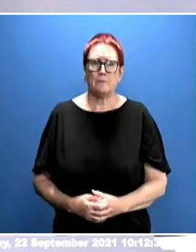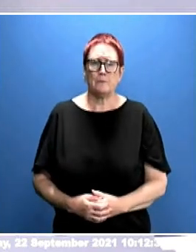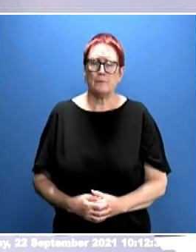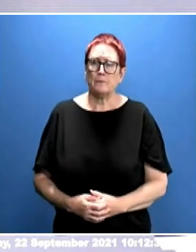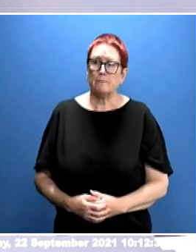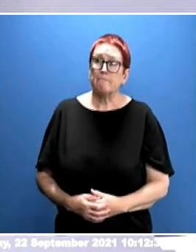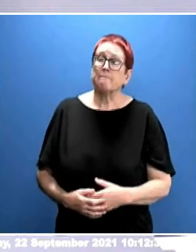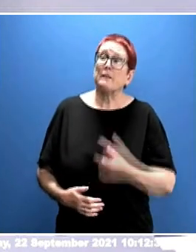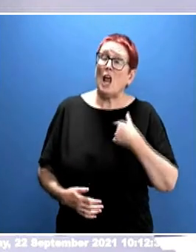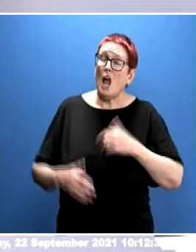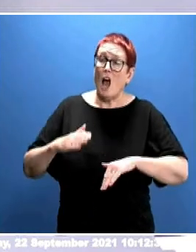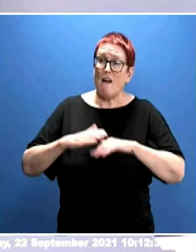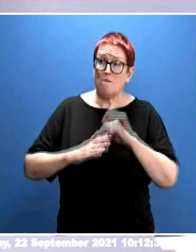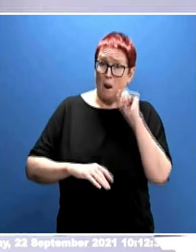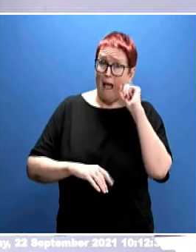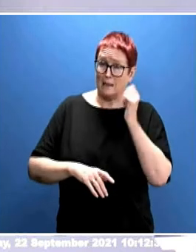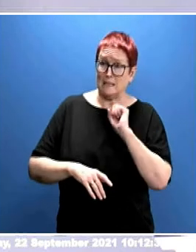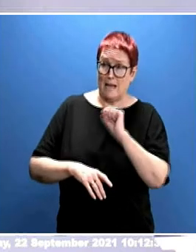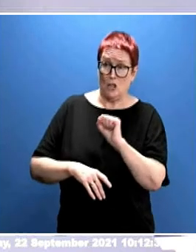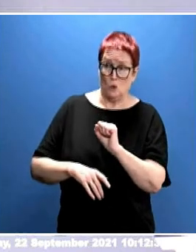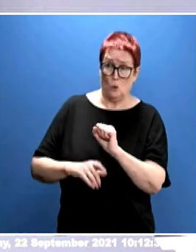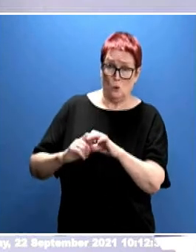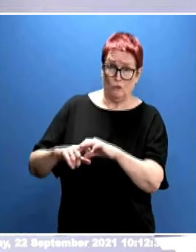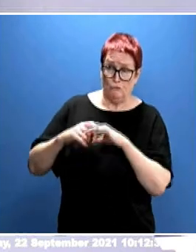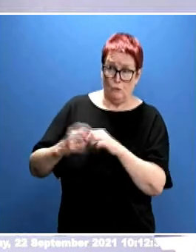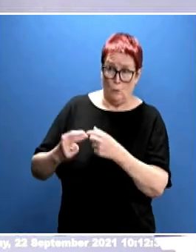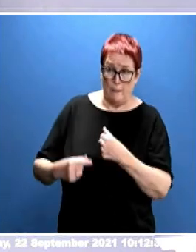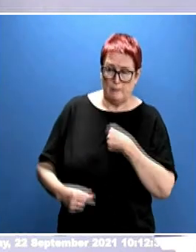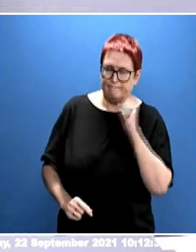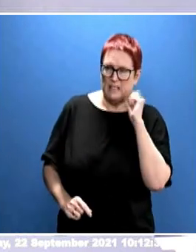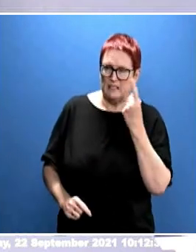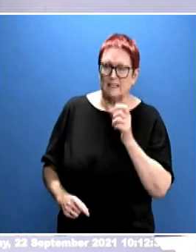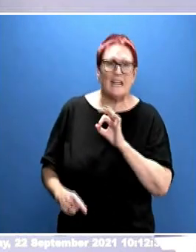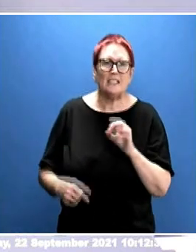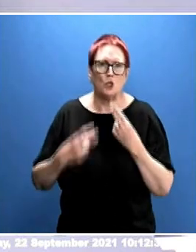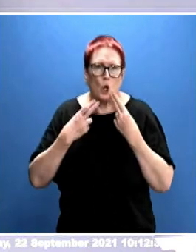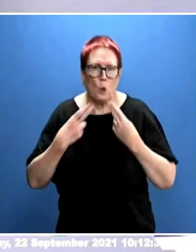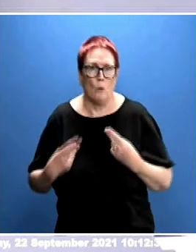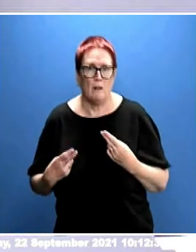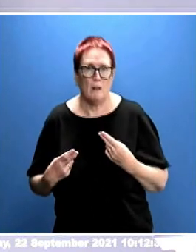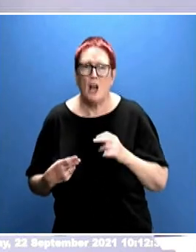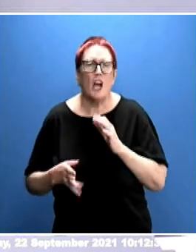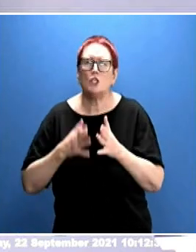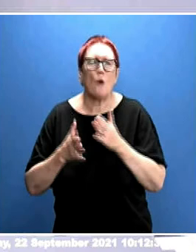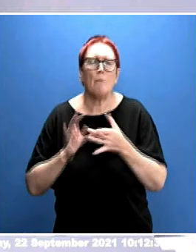I fully understand the issues that you're raising. They're not novel, I don't mean in relation to Queensland, but we've had